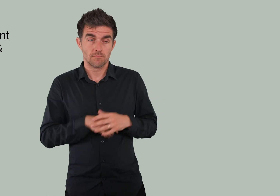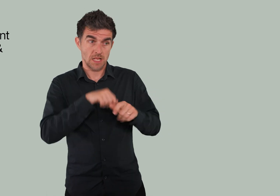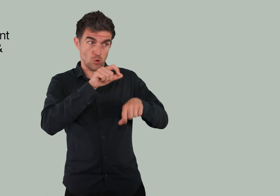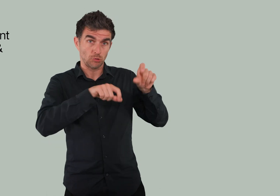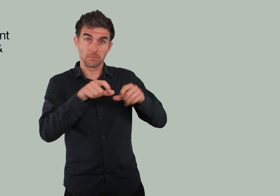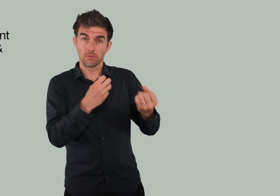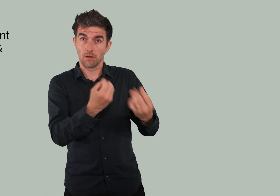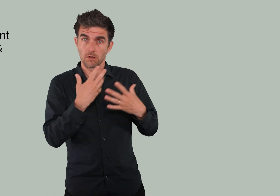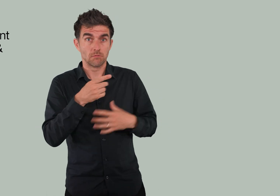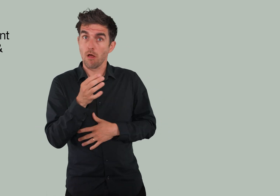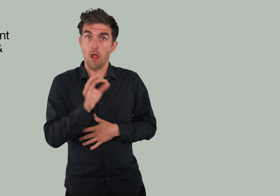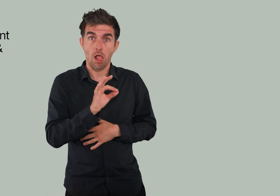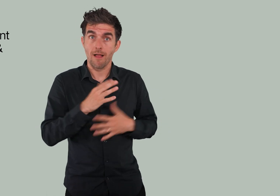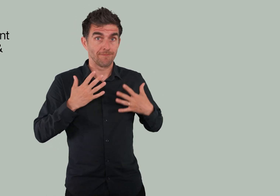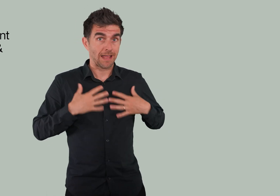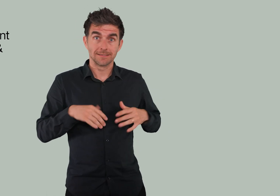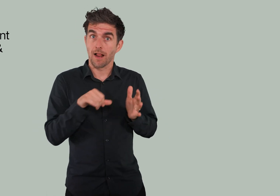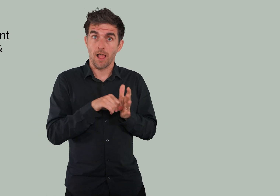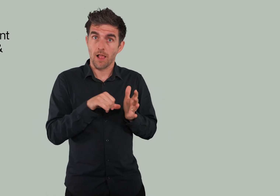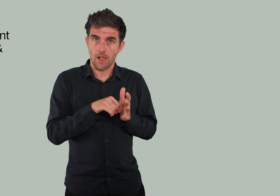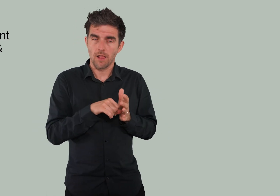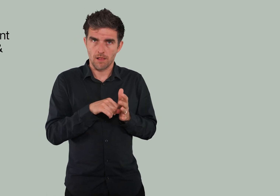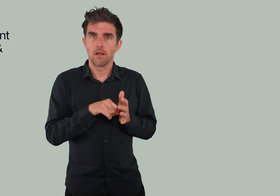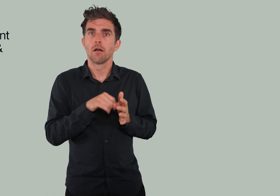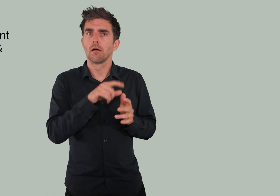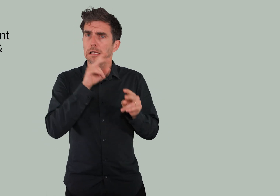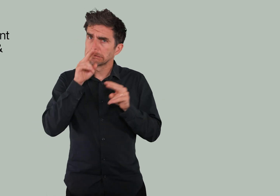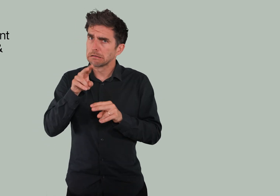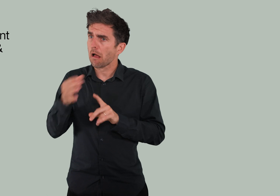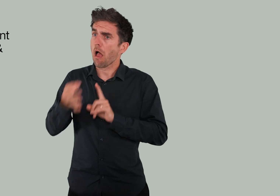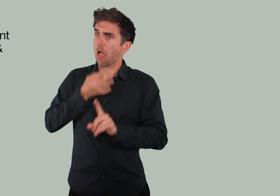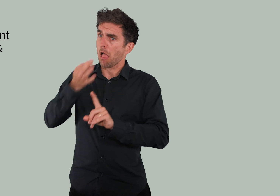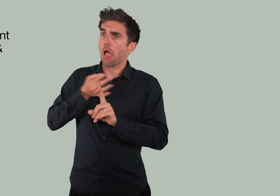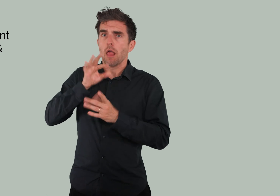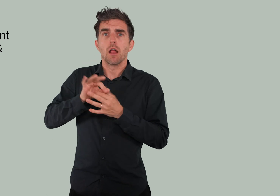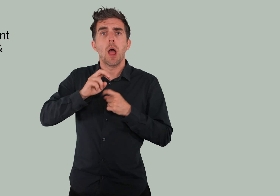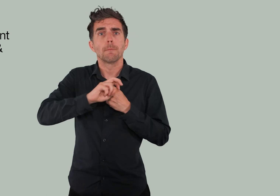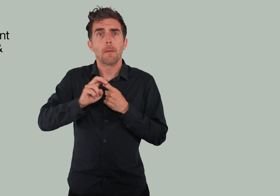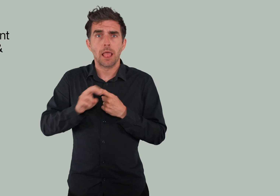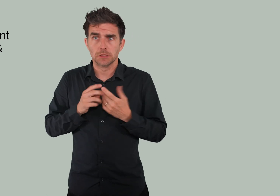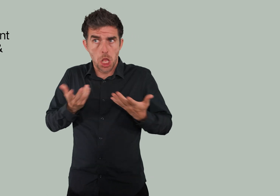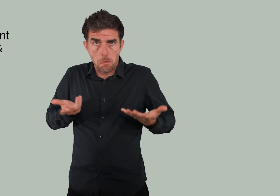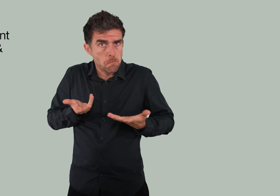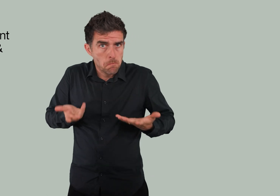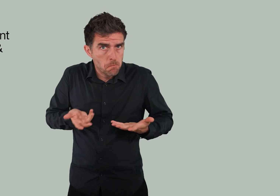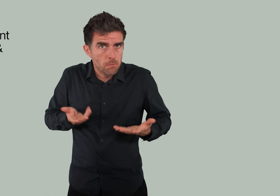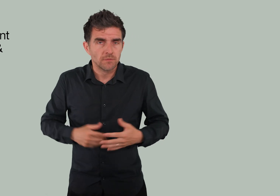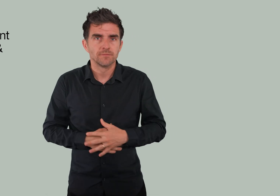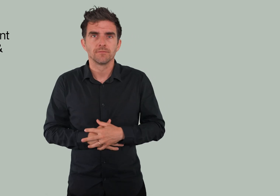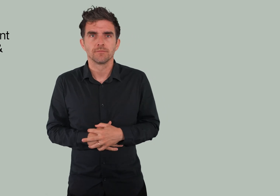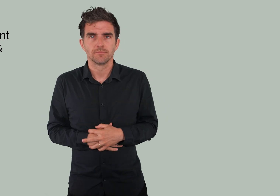Customers without physical impairments view mobility questions as irrelevant.